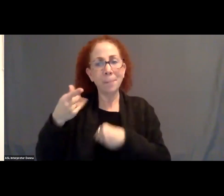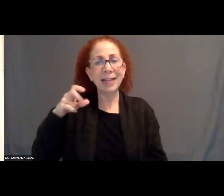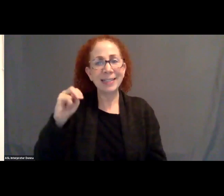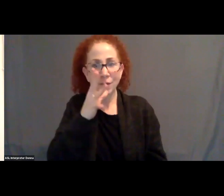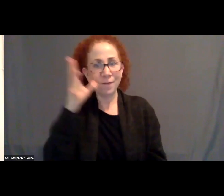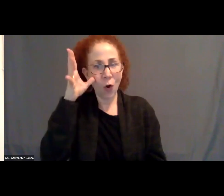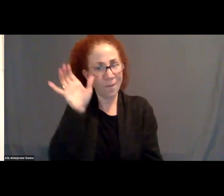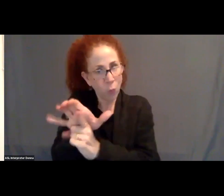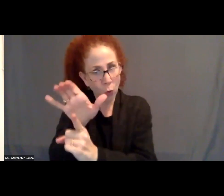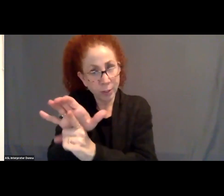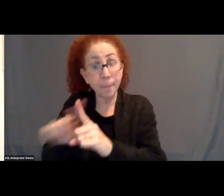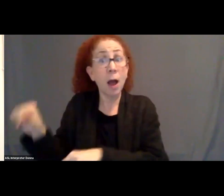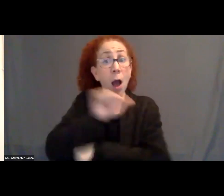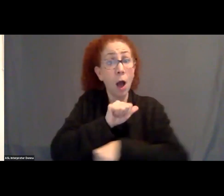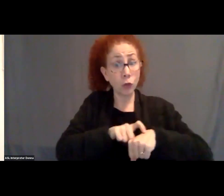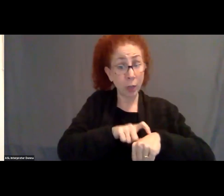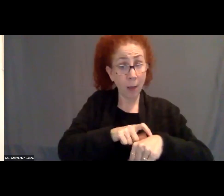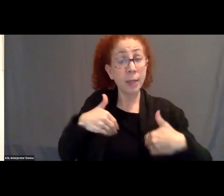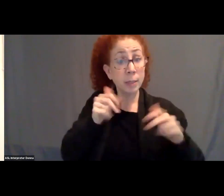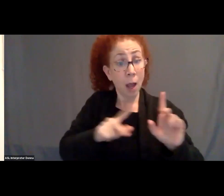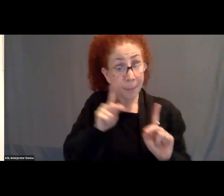Yet at other times, young people would seek out